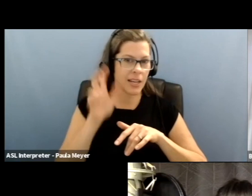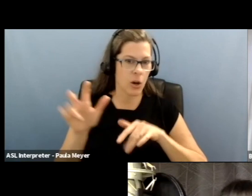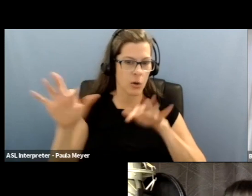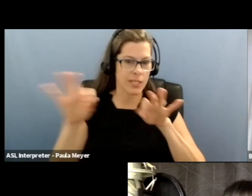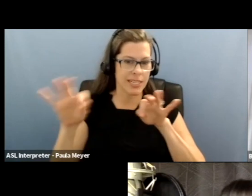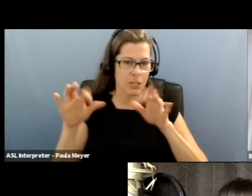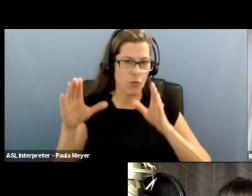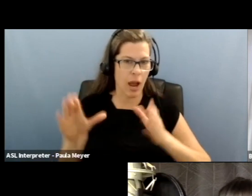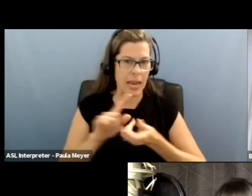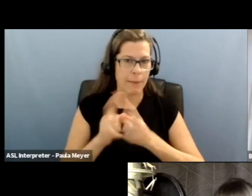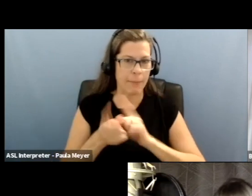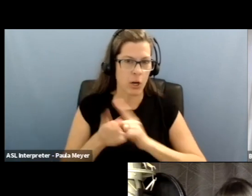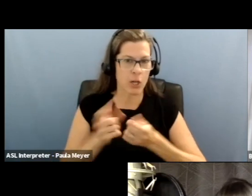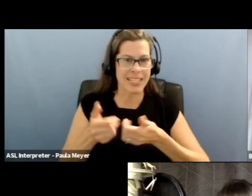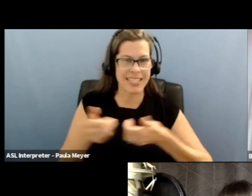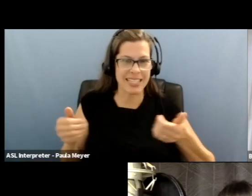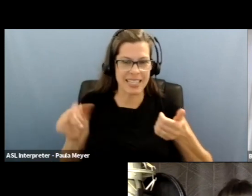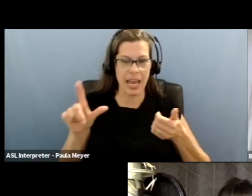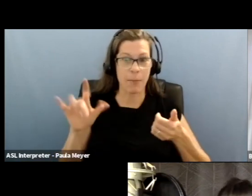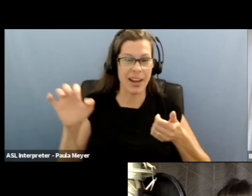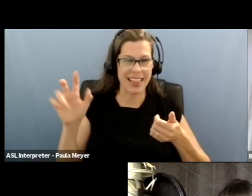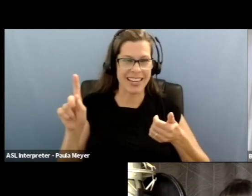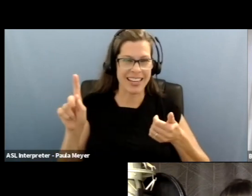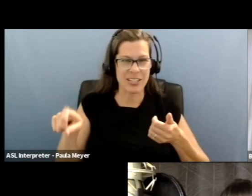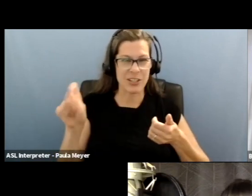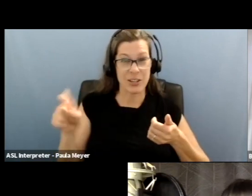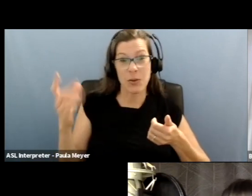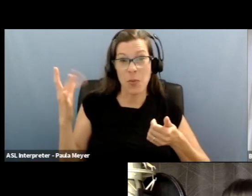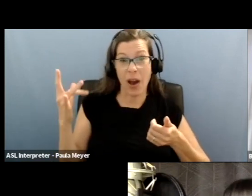Where my issue is with a separate link is that now, not only do I,